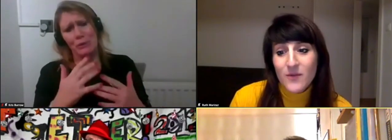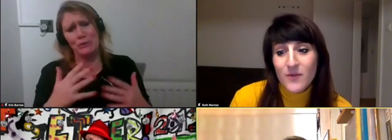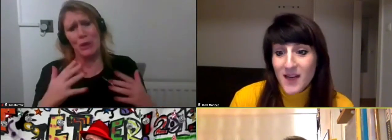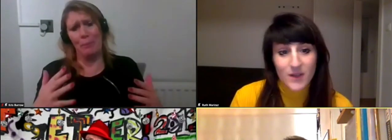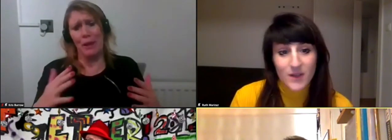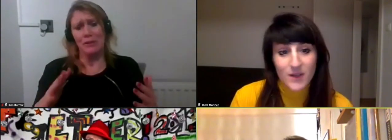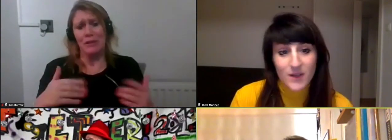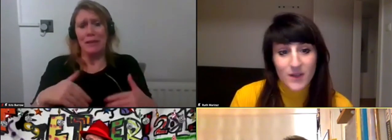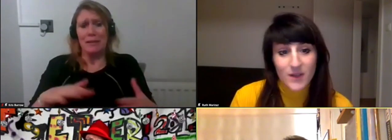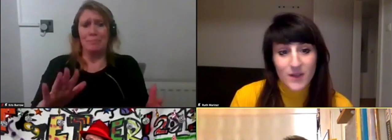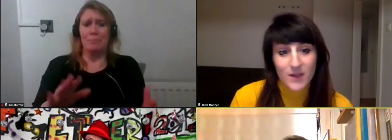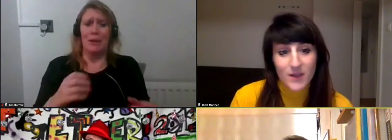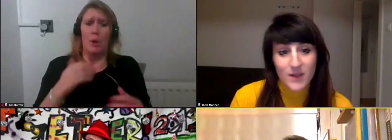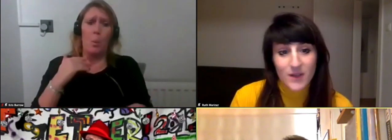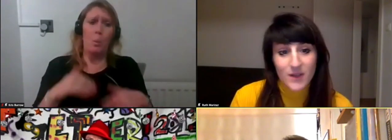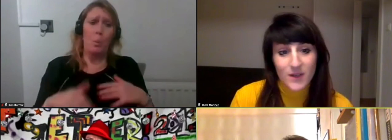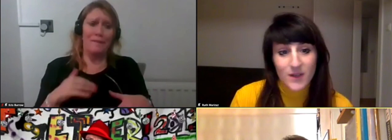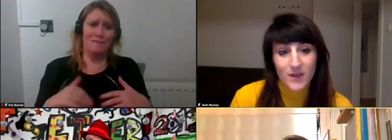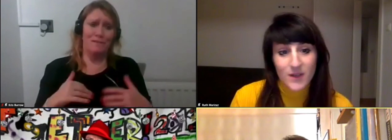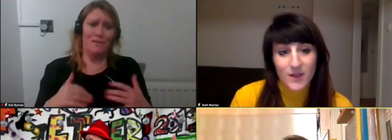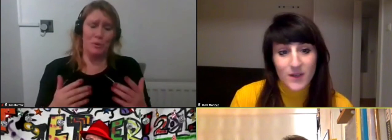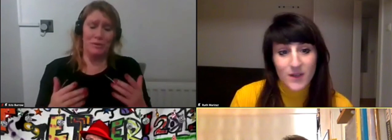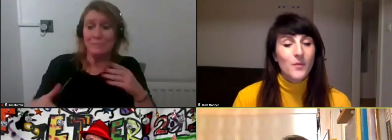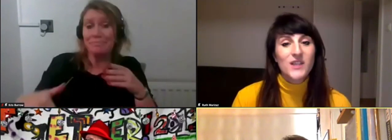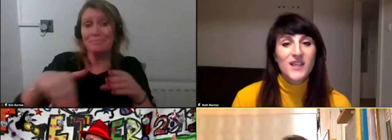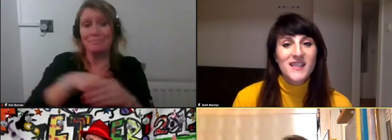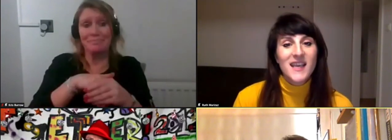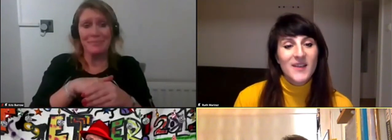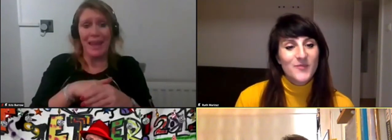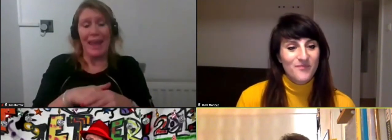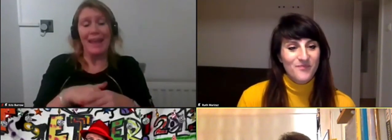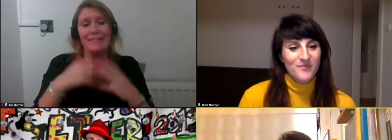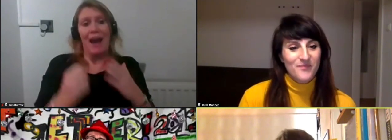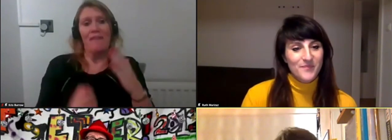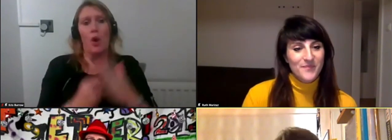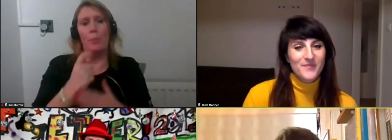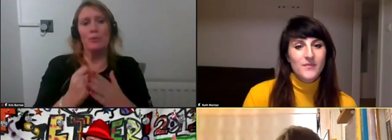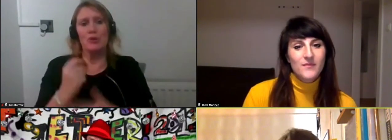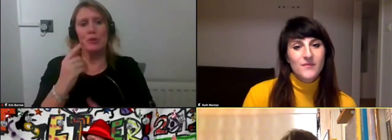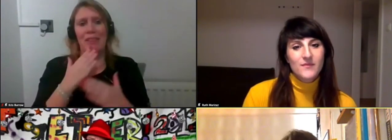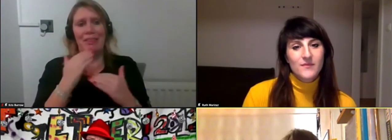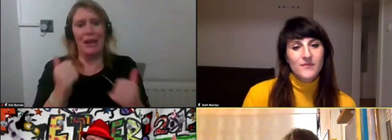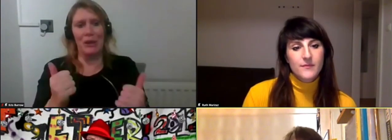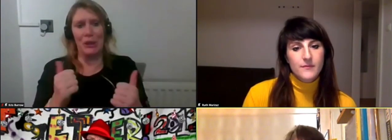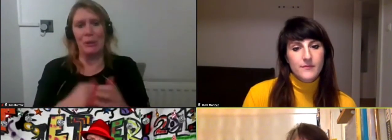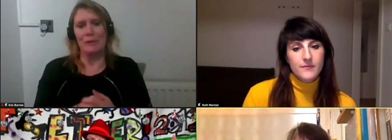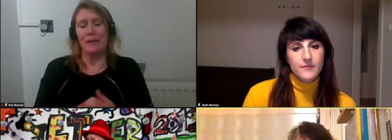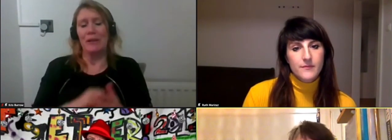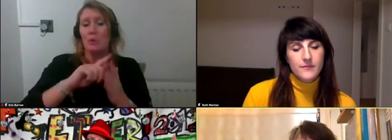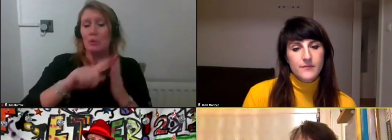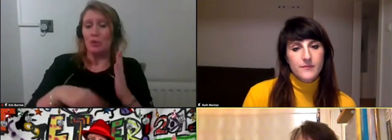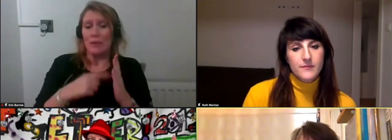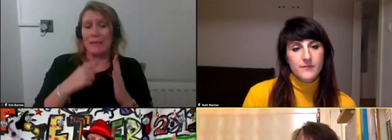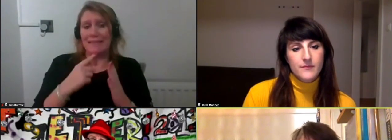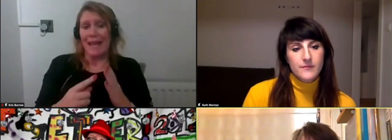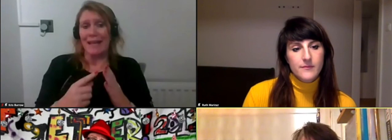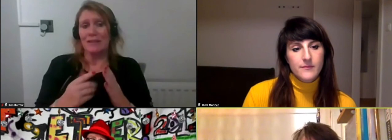been a really wonderful to be here and have this opportunity. So it just leaves me to wish you a